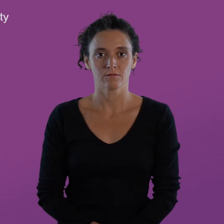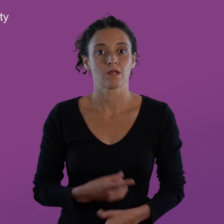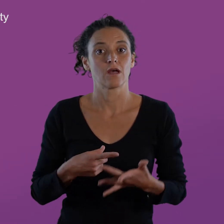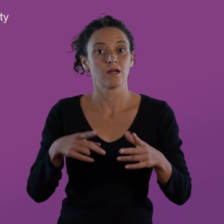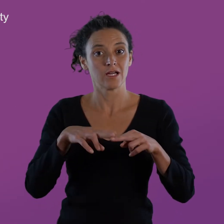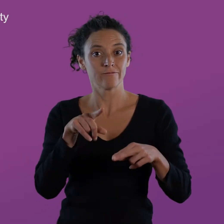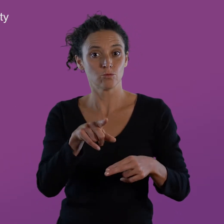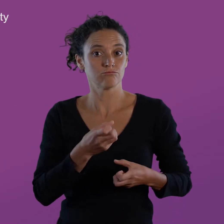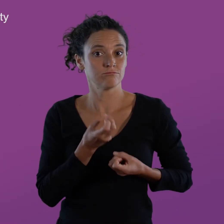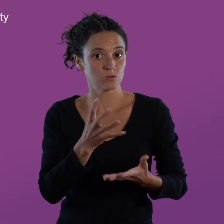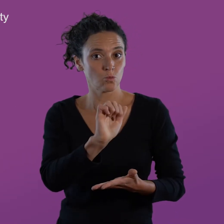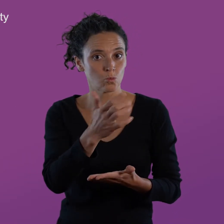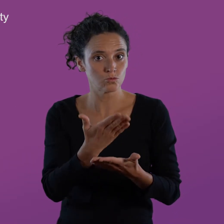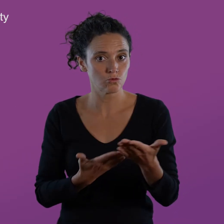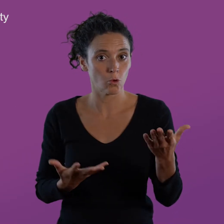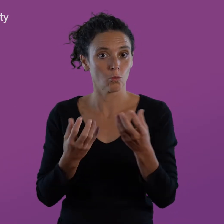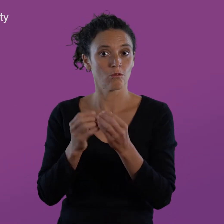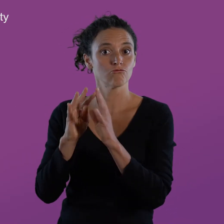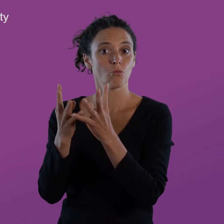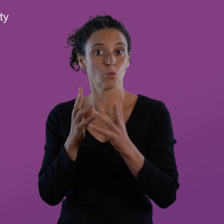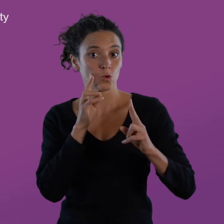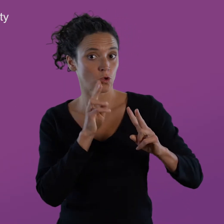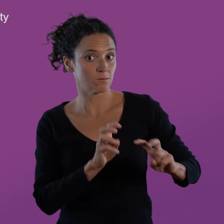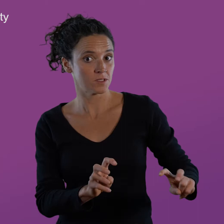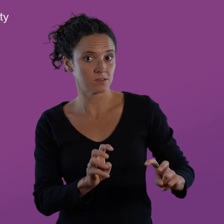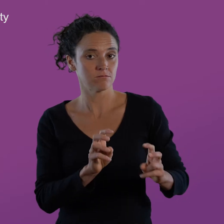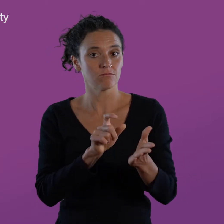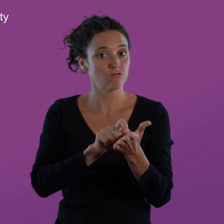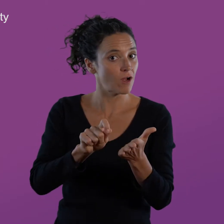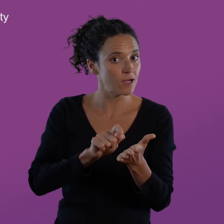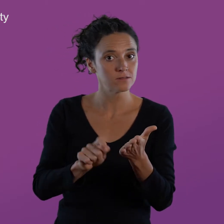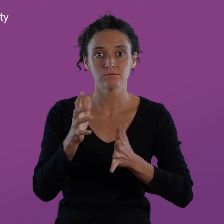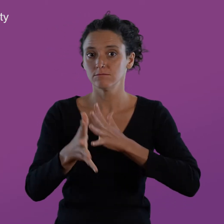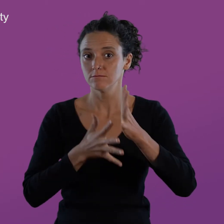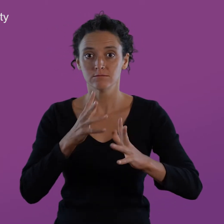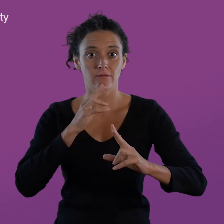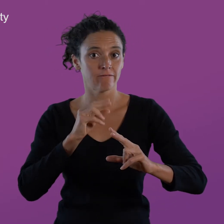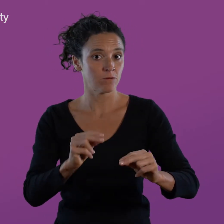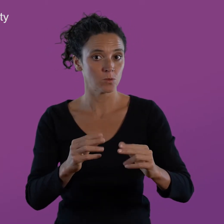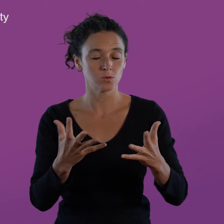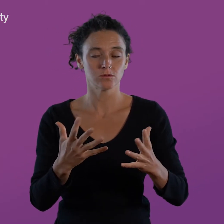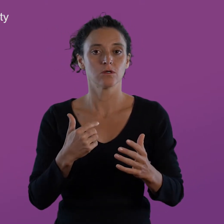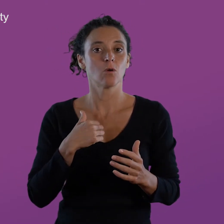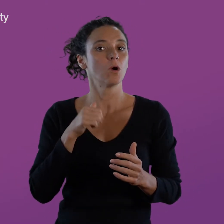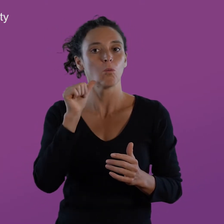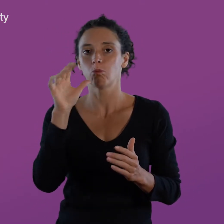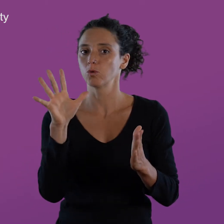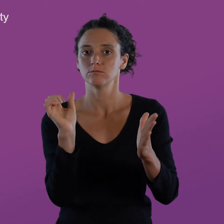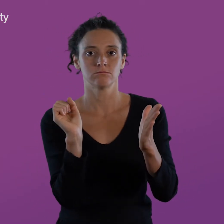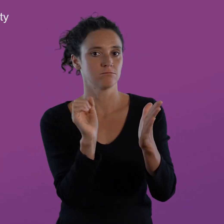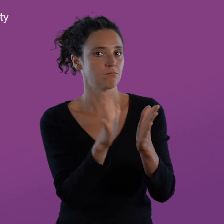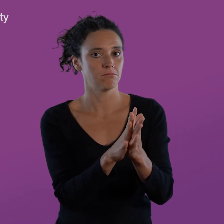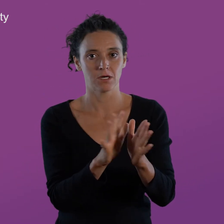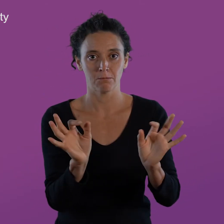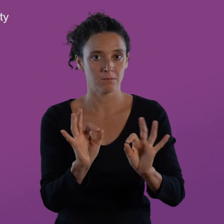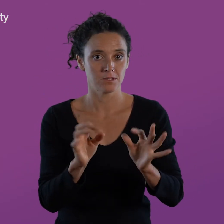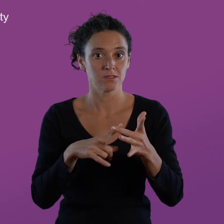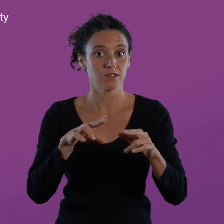If you share your story with the Royal Commission in writing, online or in audio-visual format - we will not publish your information unless you want us to.